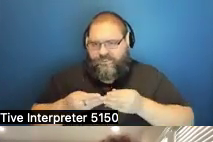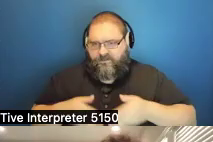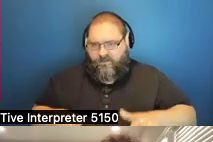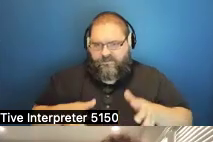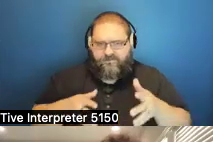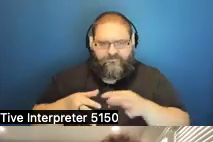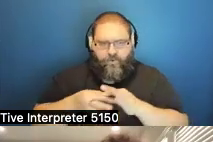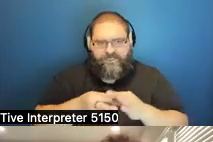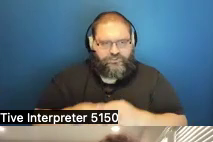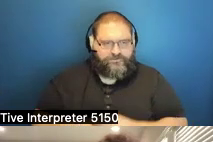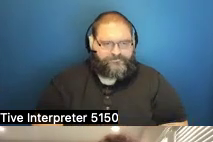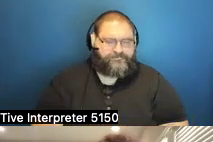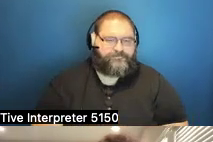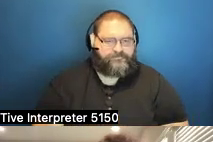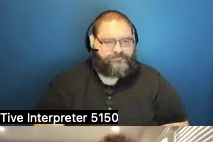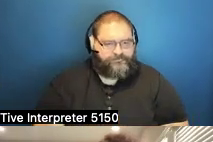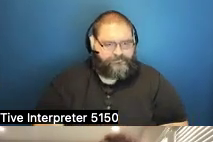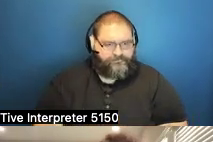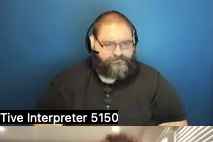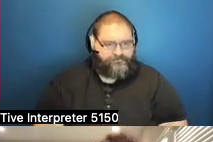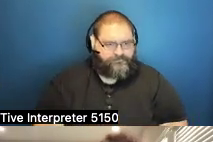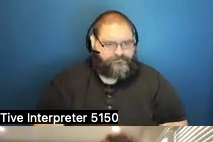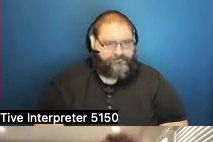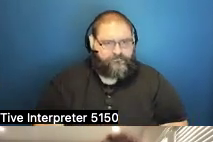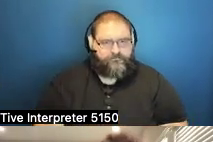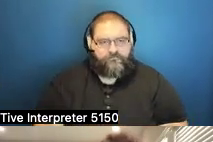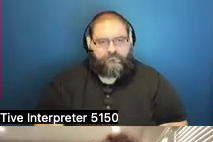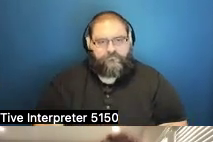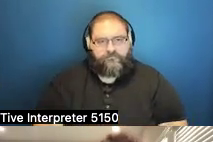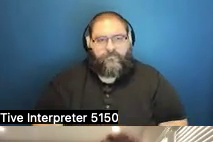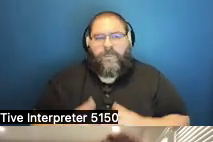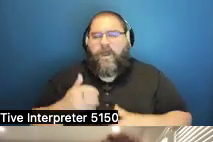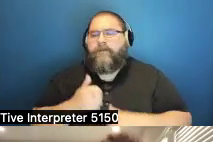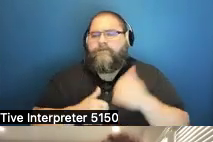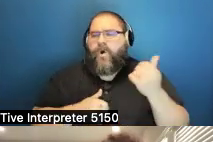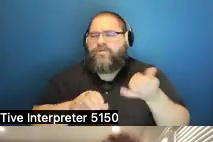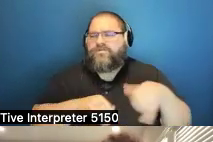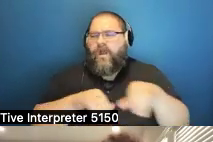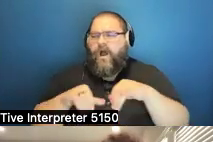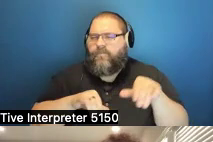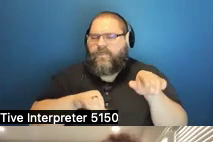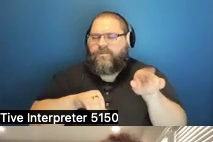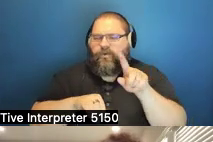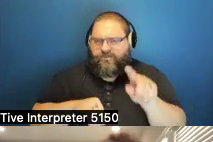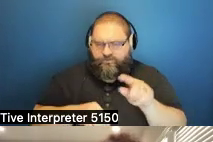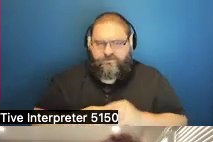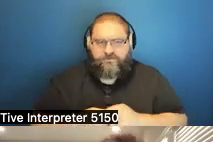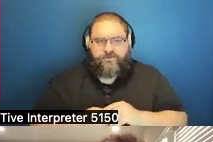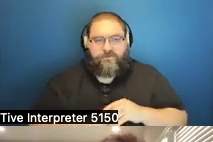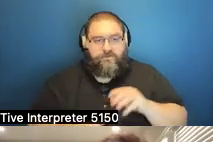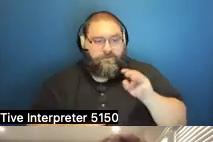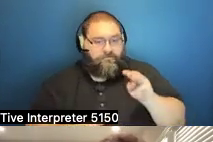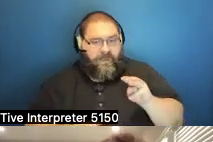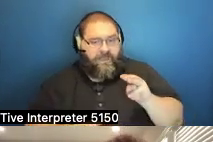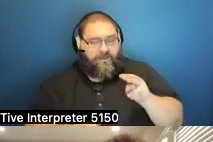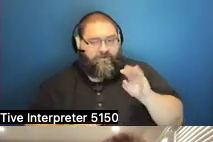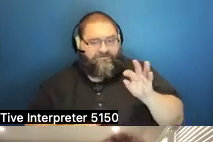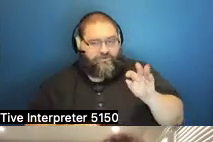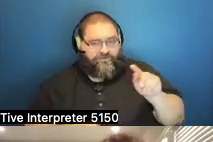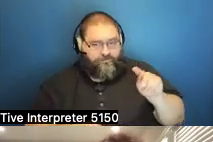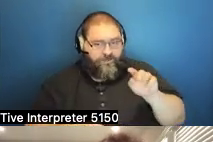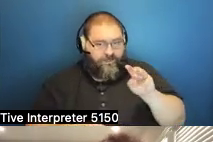19:49:19 One of the most common questions I get is whether my functional therapy is only for kids.